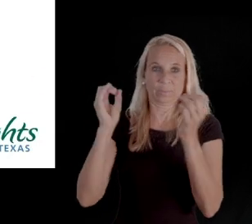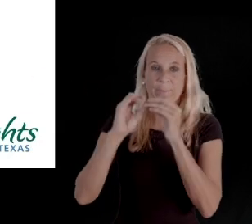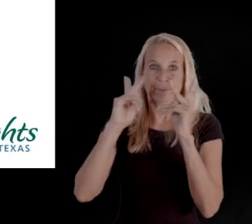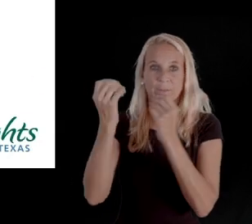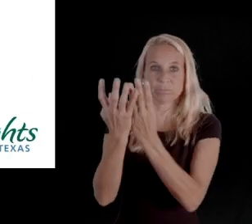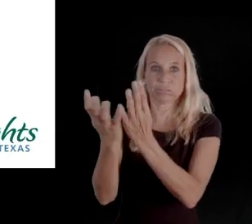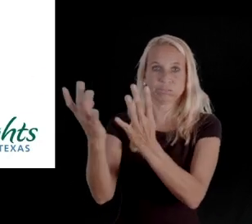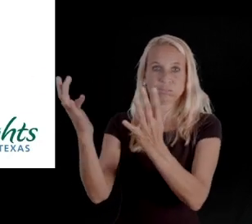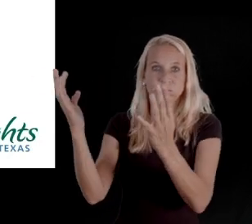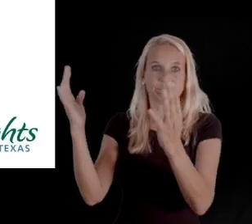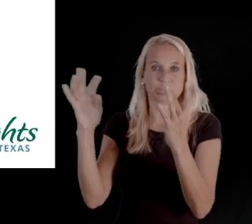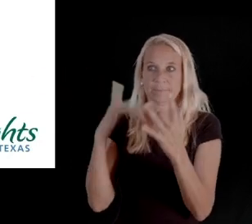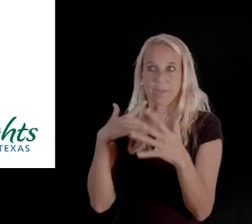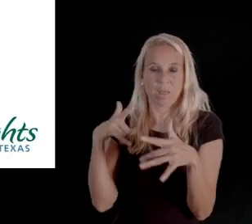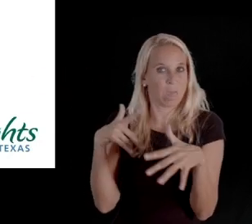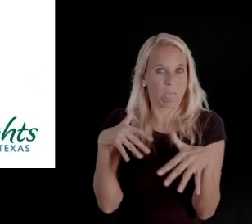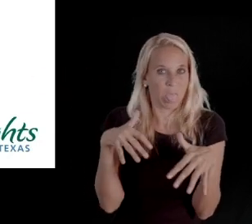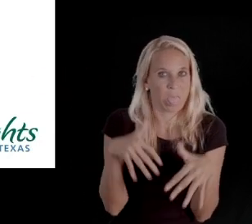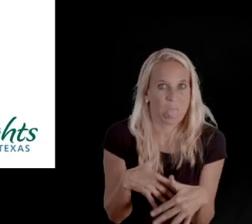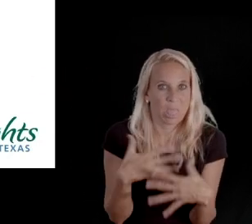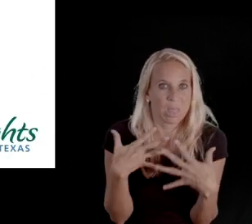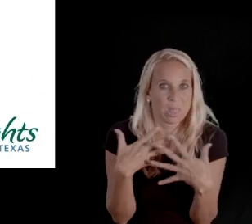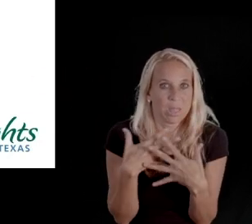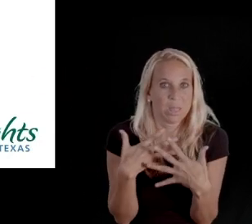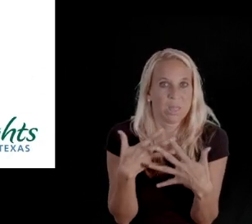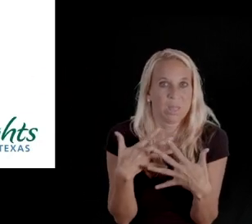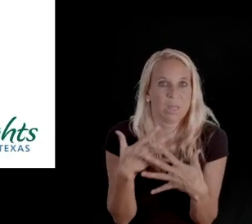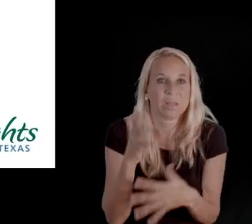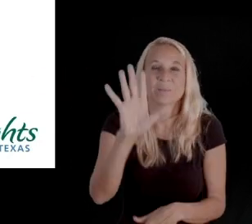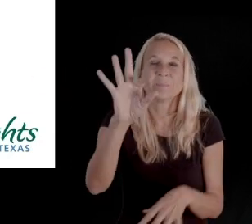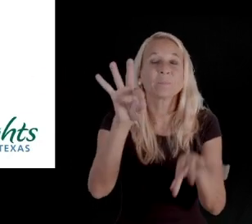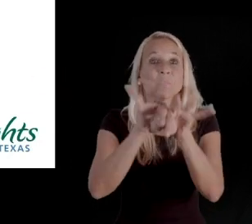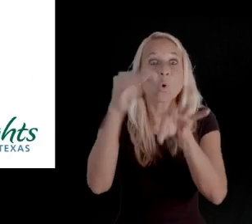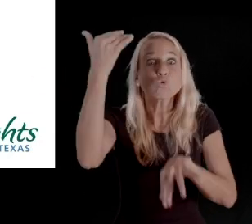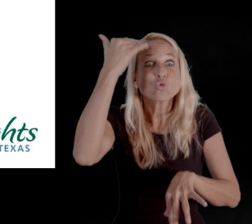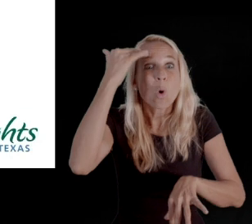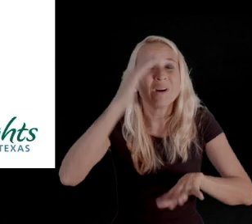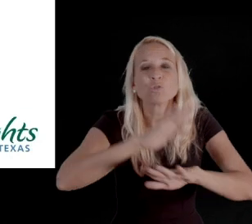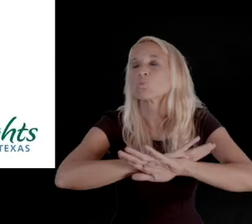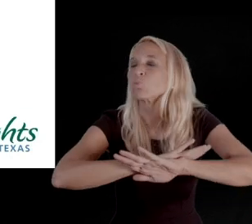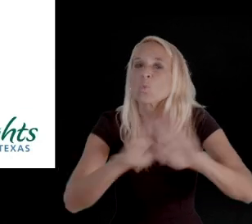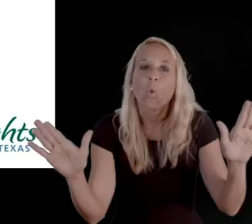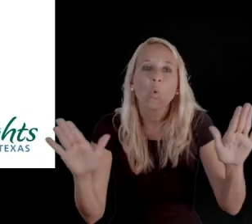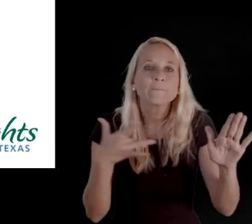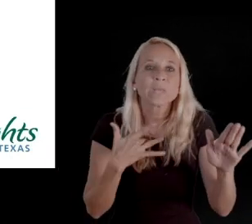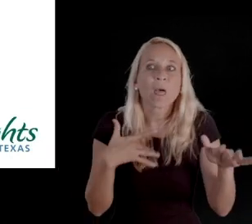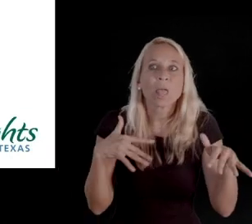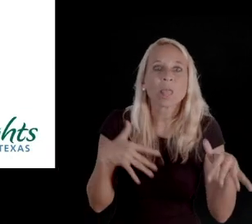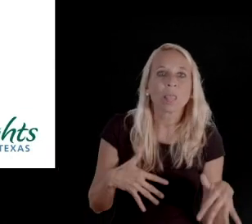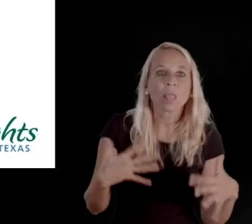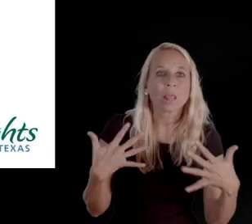into the hearing as a form of intimidation. Just know, don't be intimidated. Only one person's going to be talking,